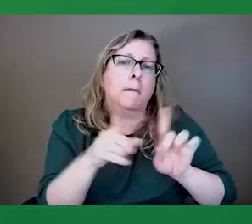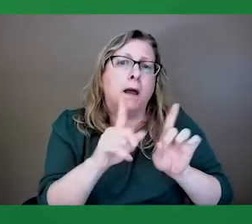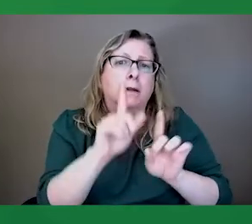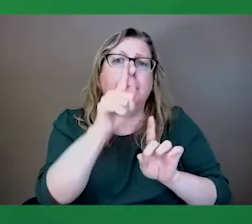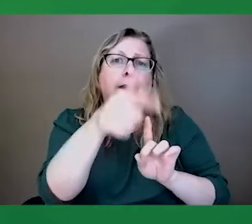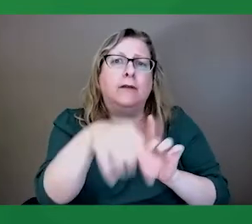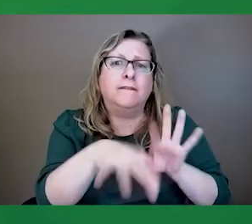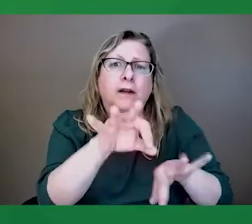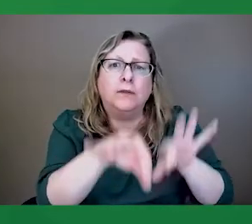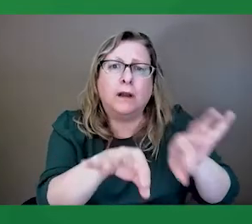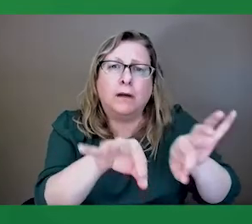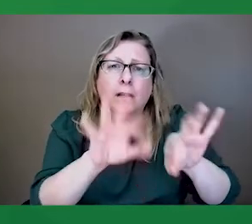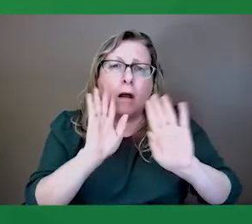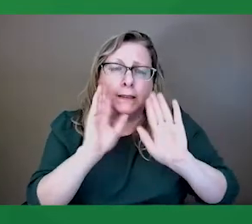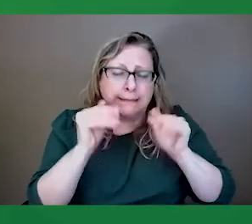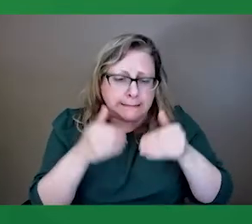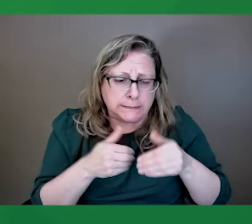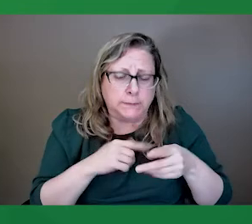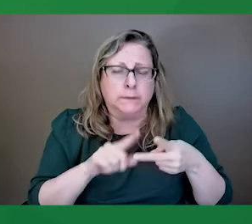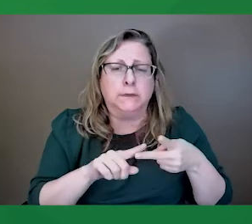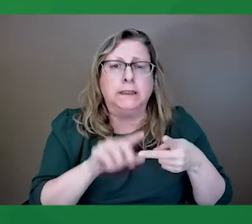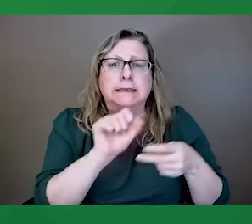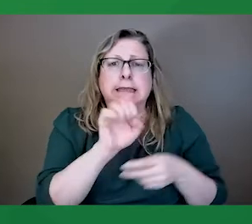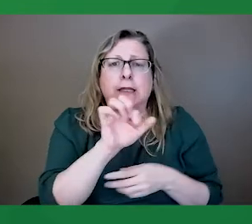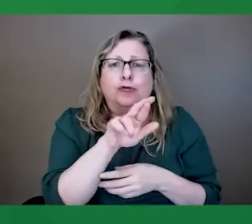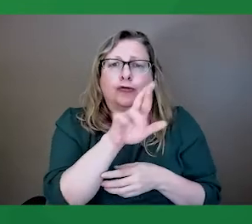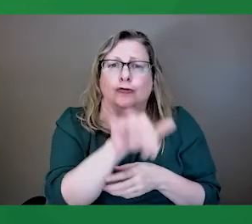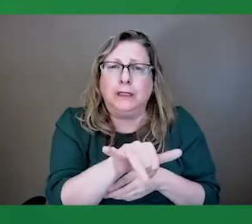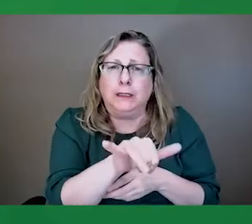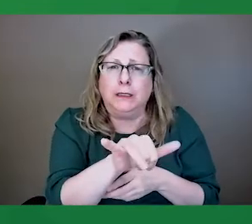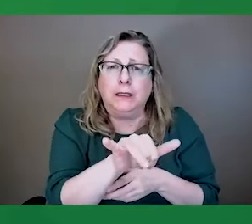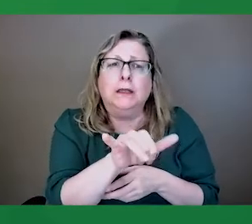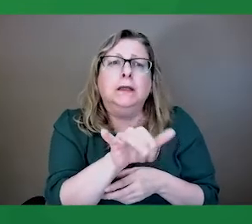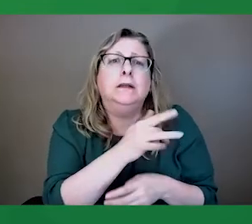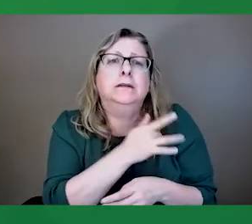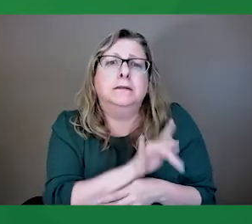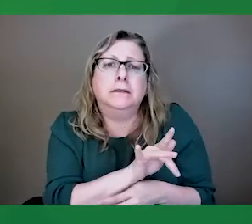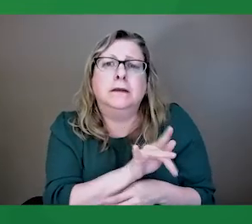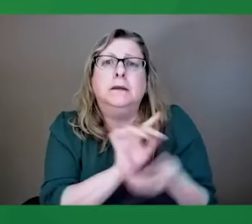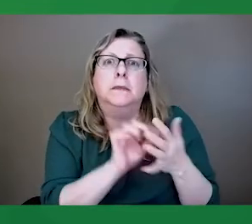on the autism spectrum, people with sensory issues loved these beanbags.